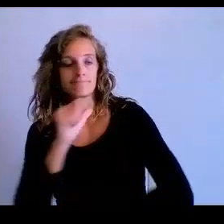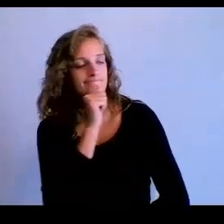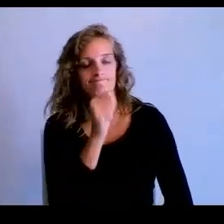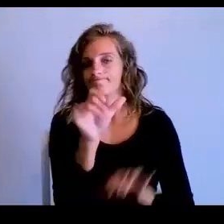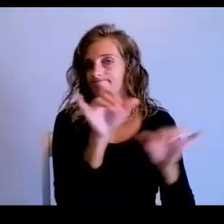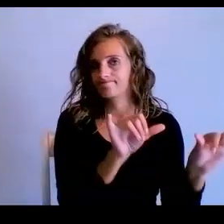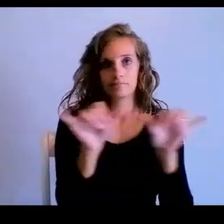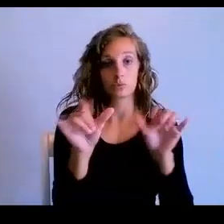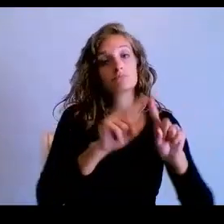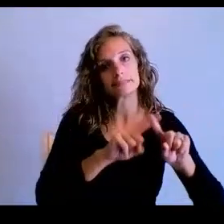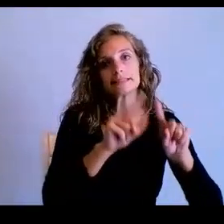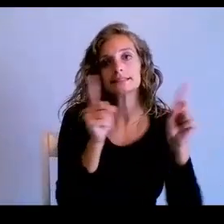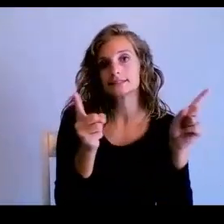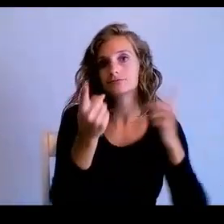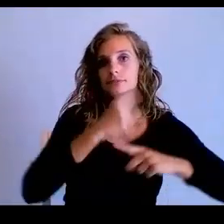signs